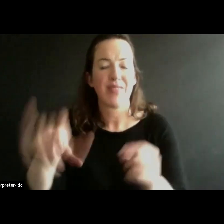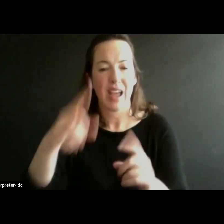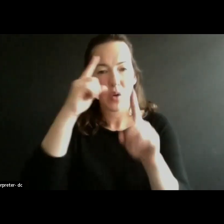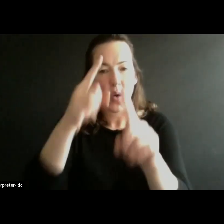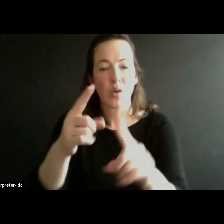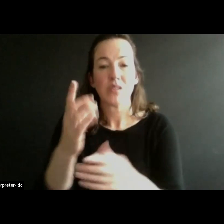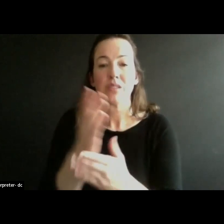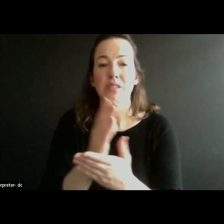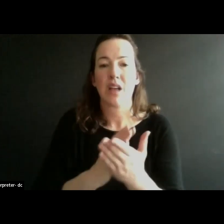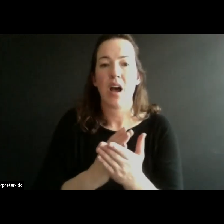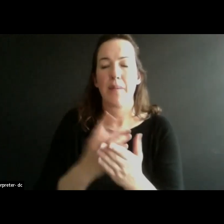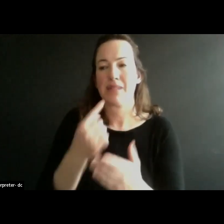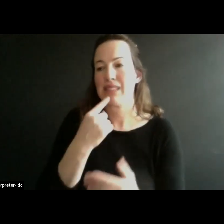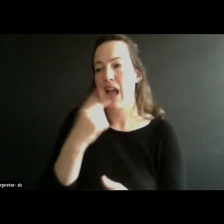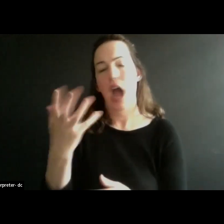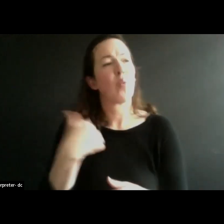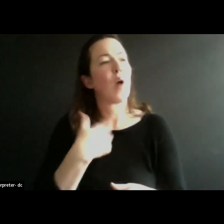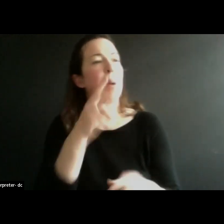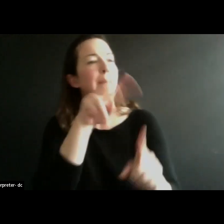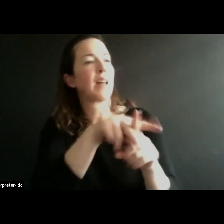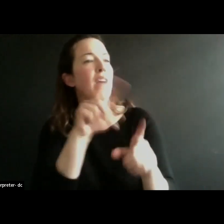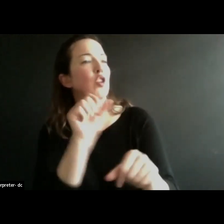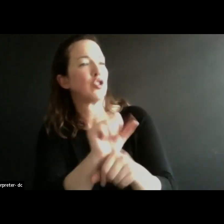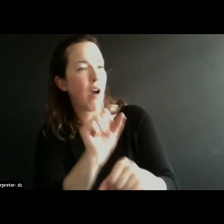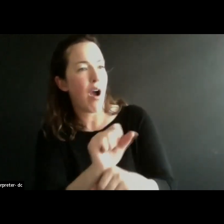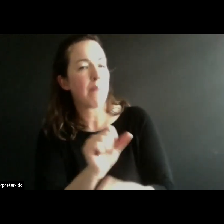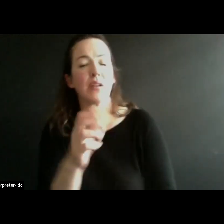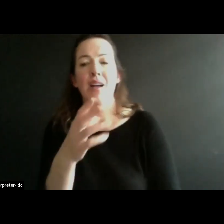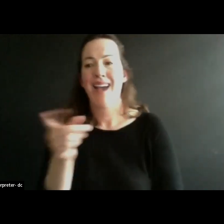someone would come in and tell us they want to apply for a job, and they need a device